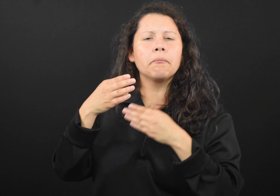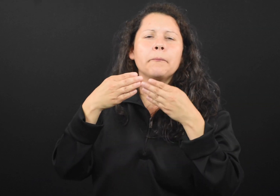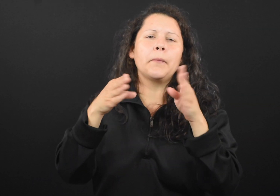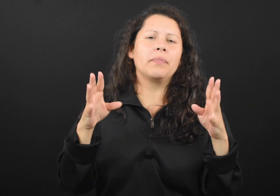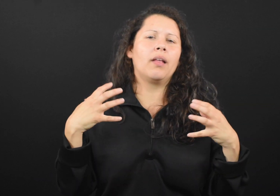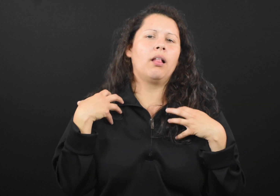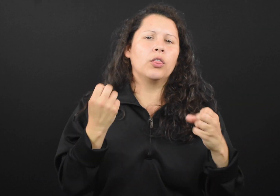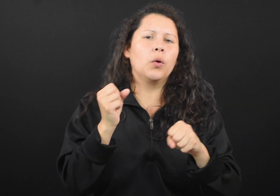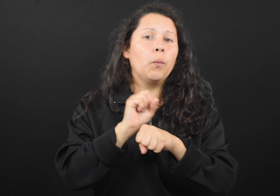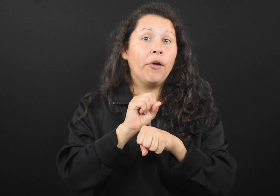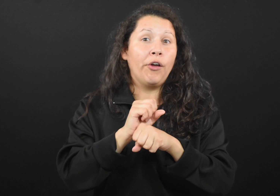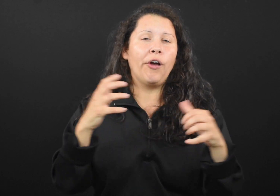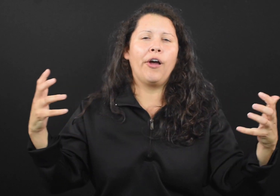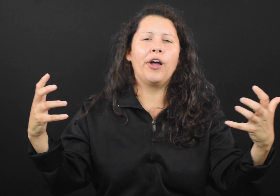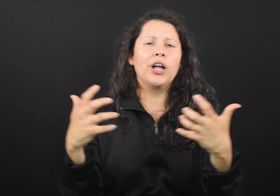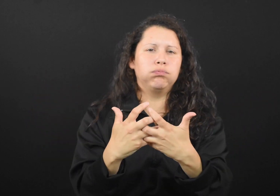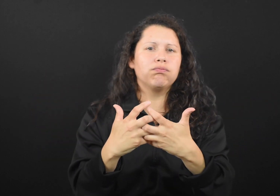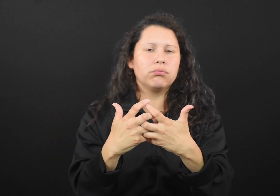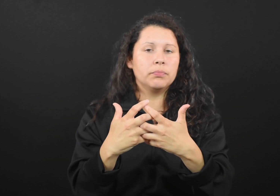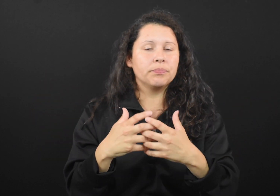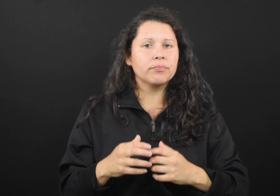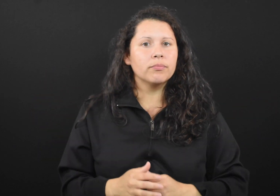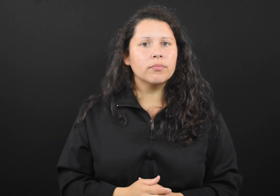Combining lived experience with public health work